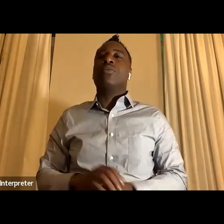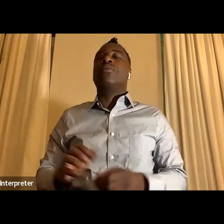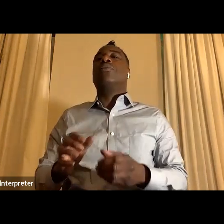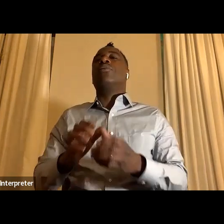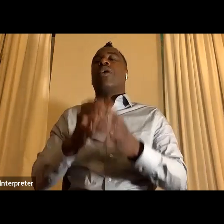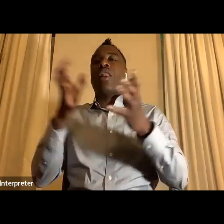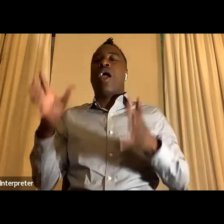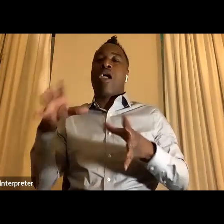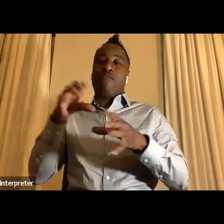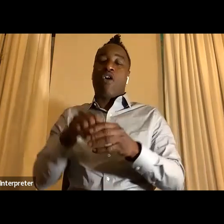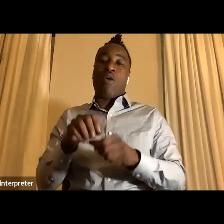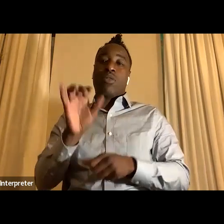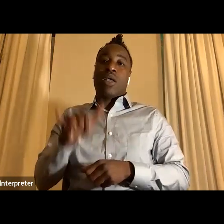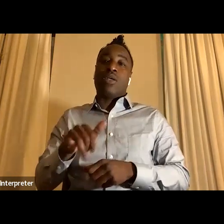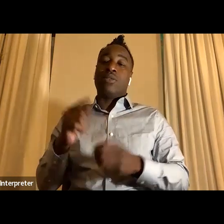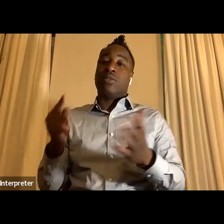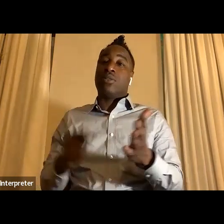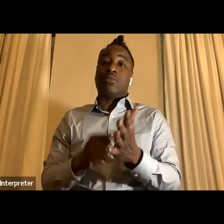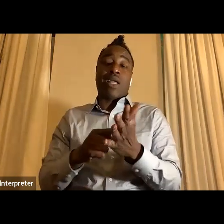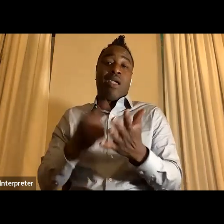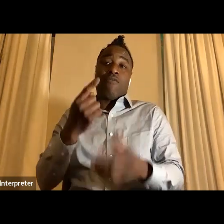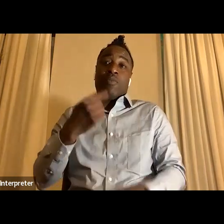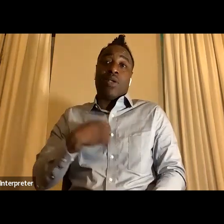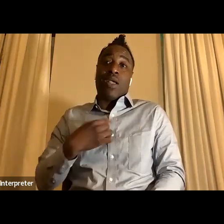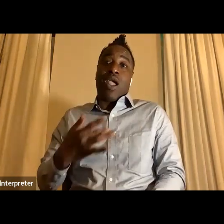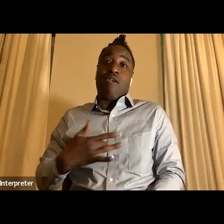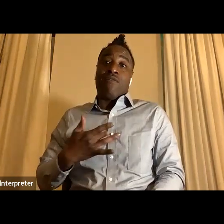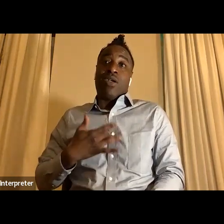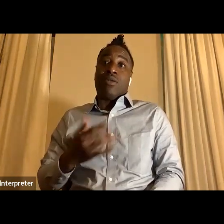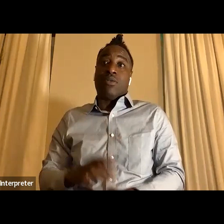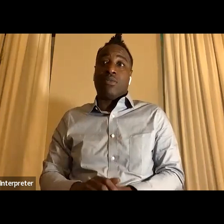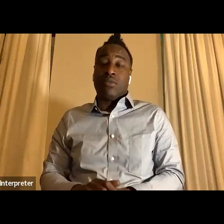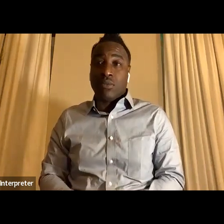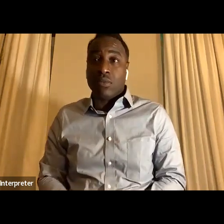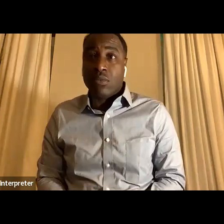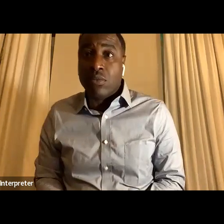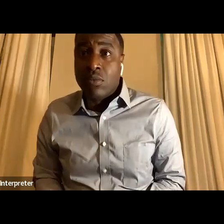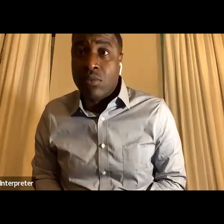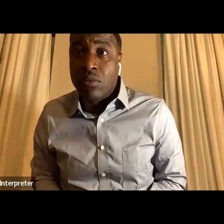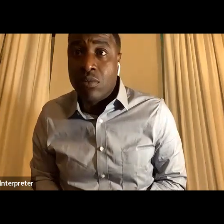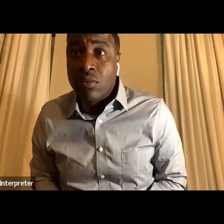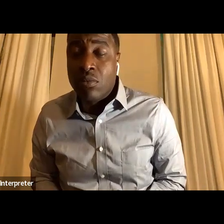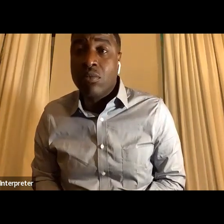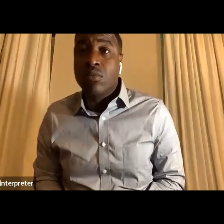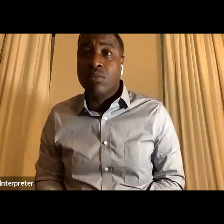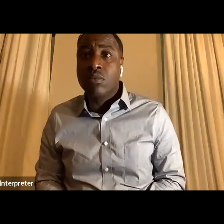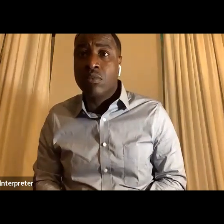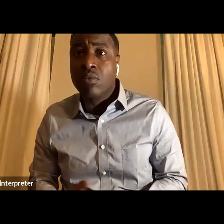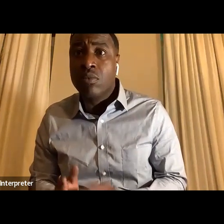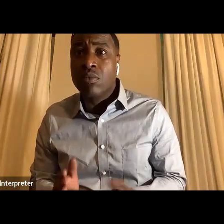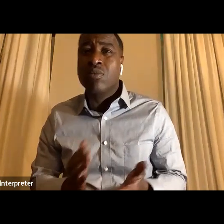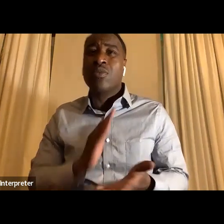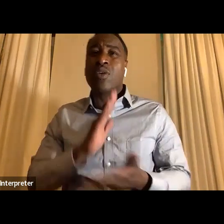And sometimes, well, for me, I feel like all my physical work is a lot more intentional and a lot more meaningful